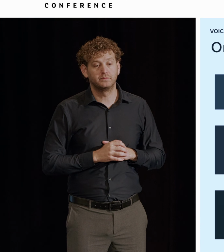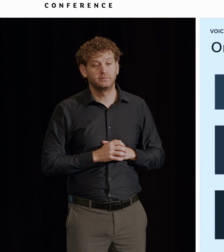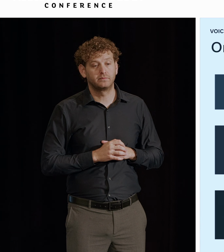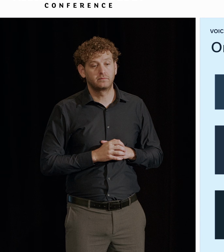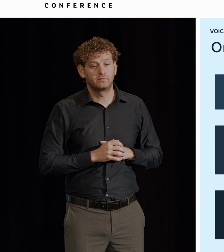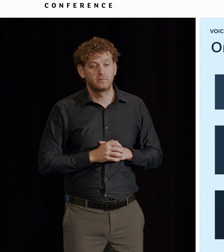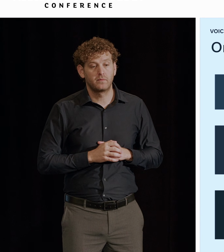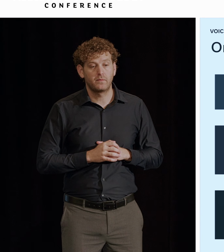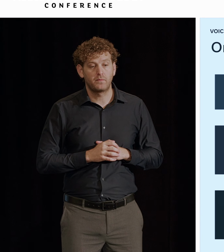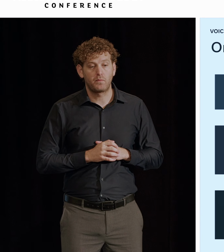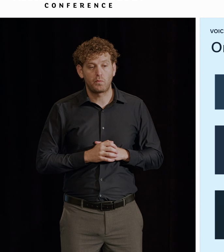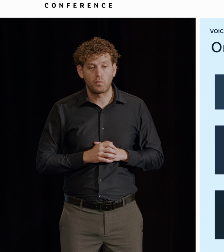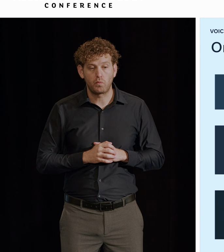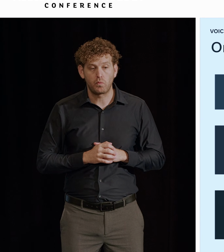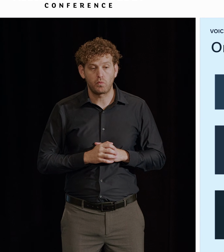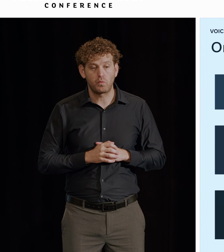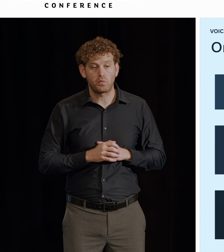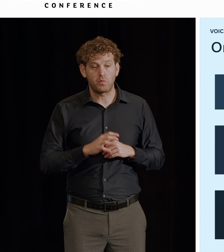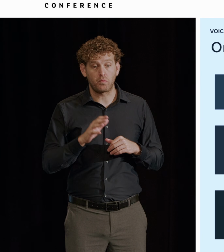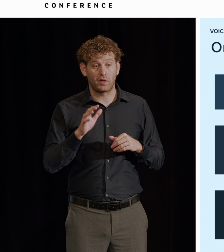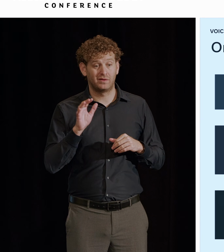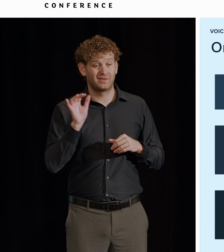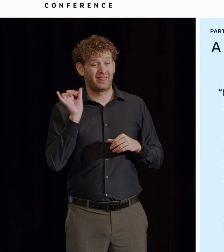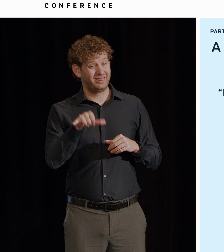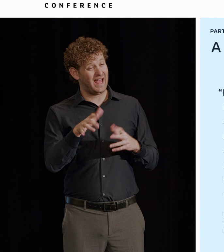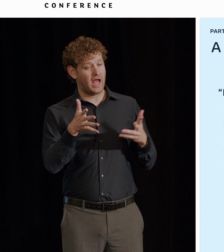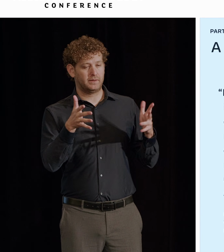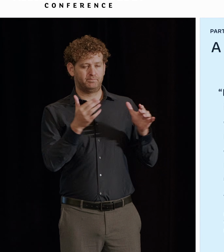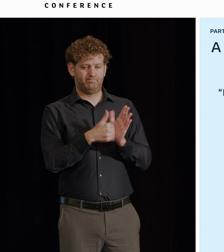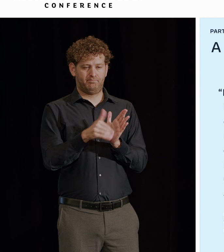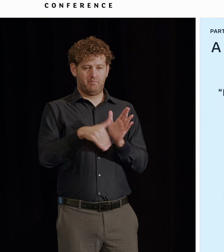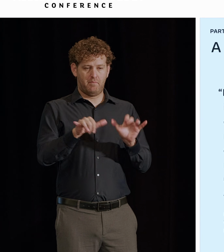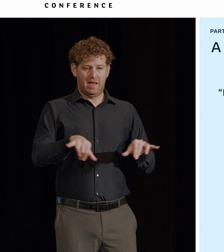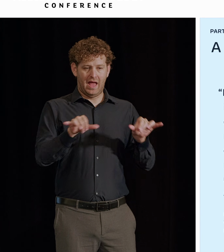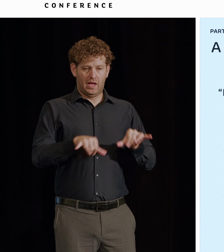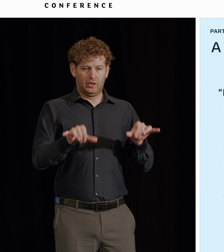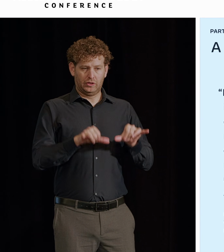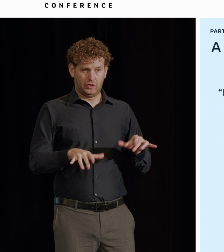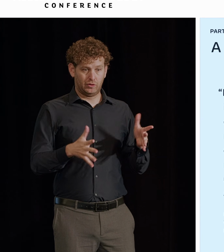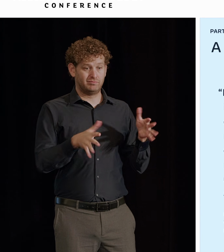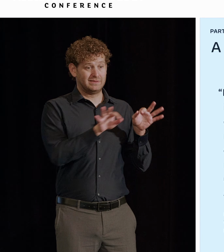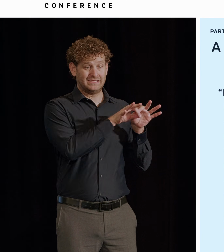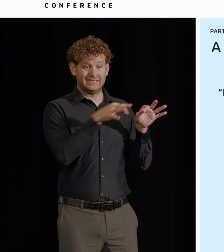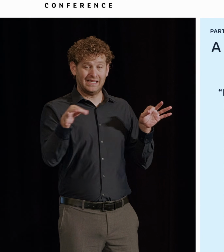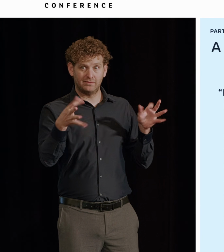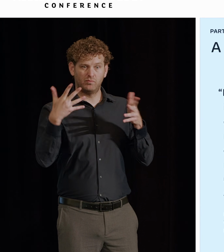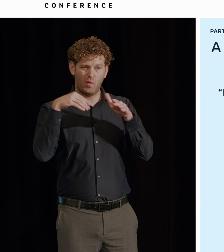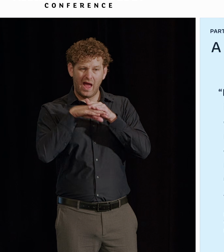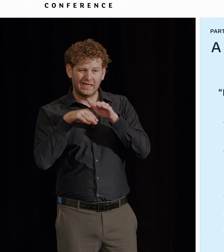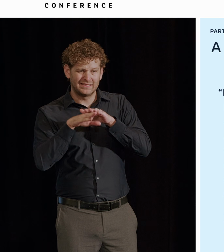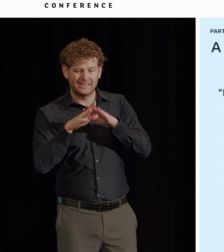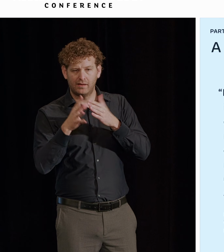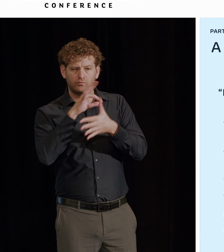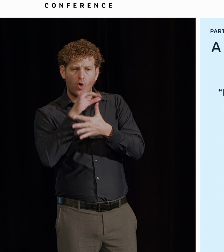This intuitive pattern is key for us to unlocking endless possibilities. I have a couple quotes here. In the interest of time,